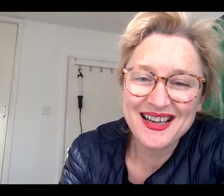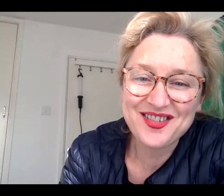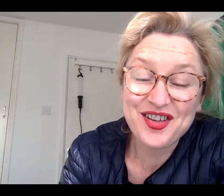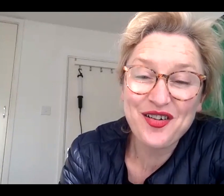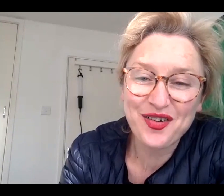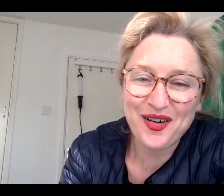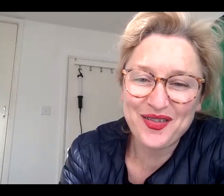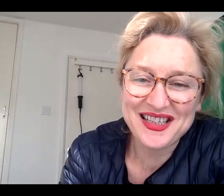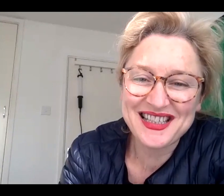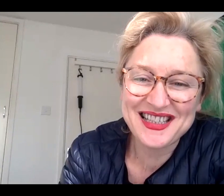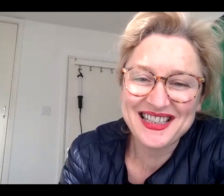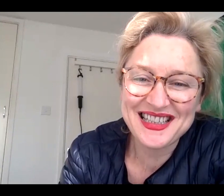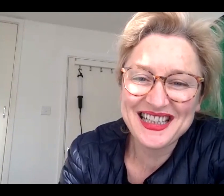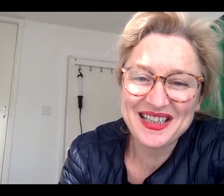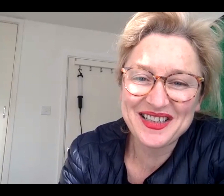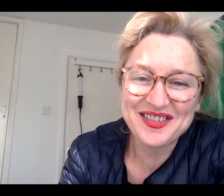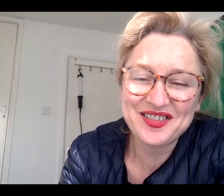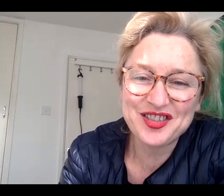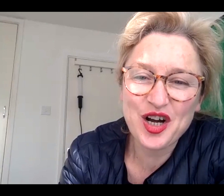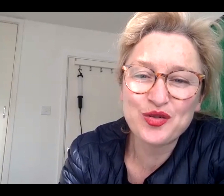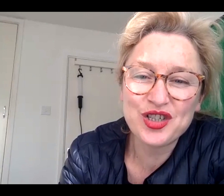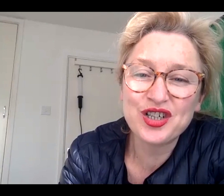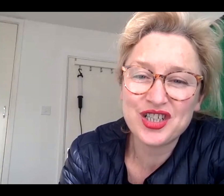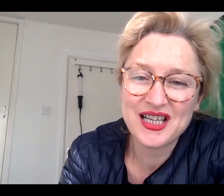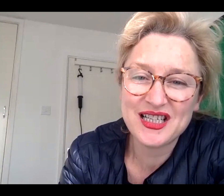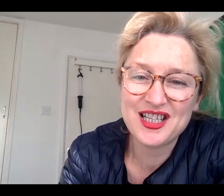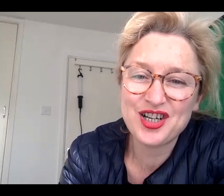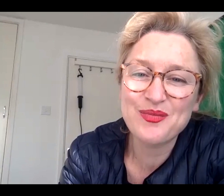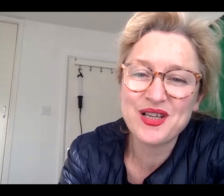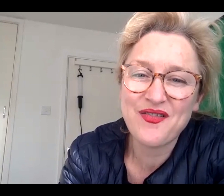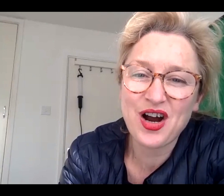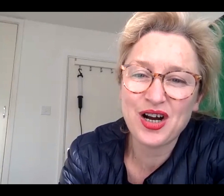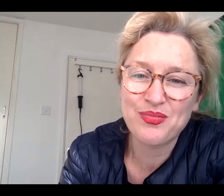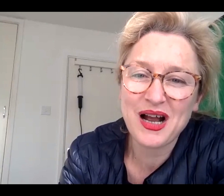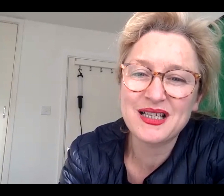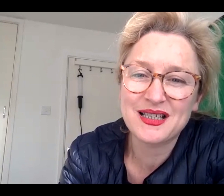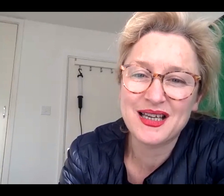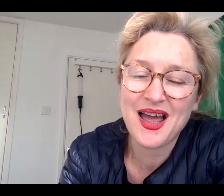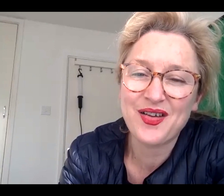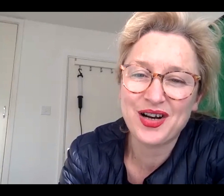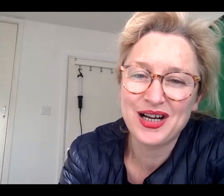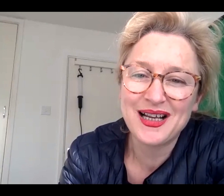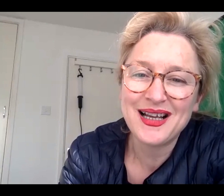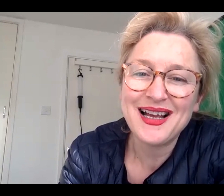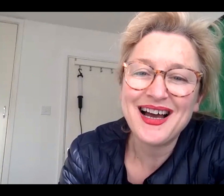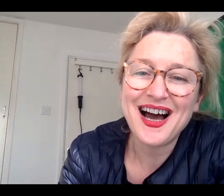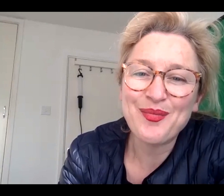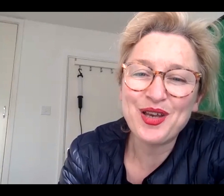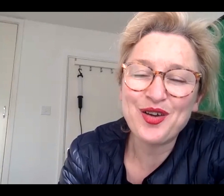discoverer of this little, gold nugget and, in terms of our practice together, I mean you